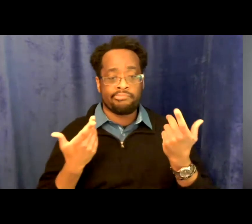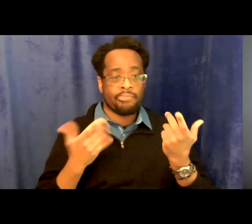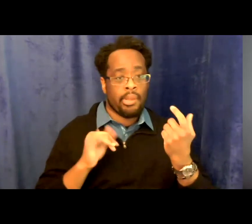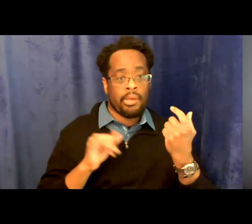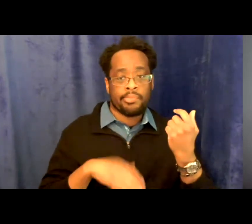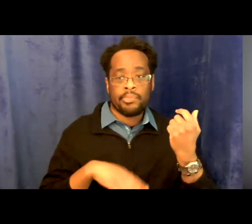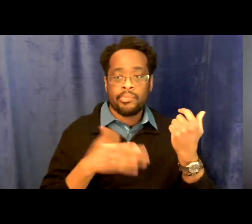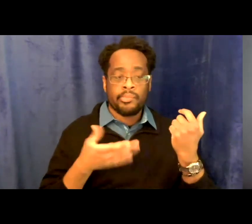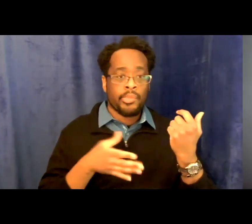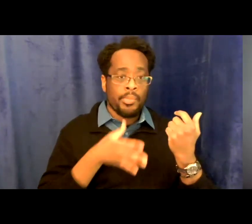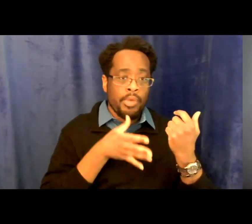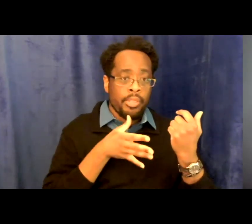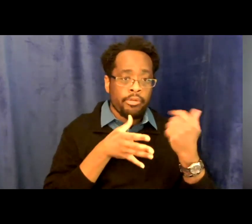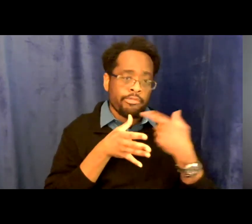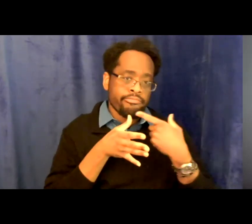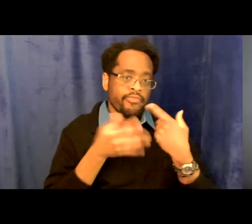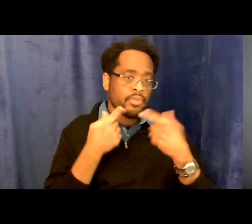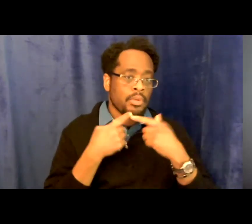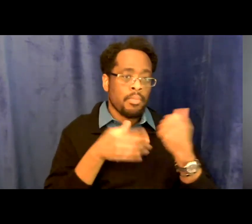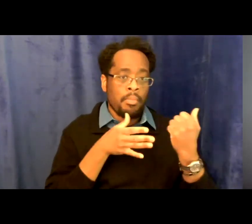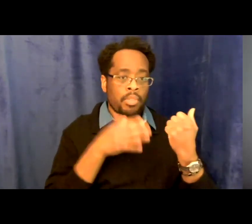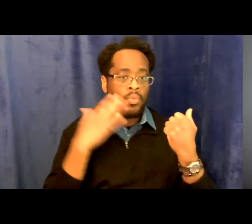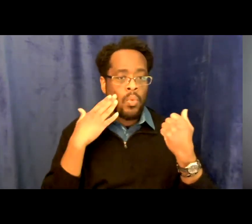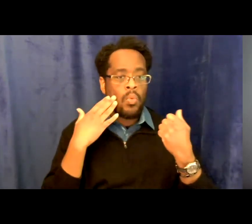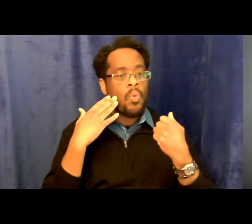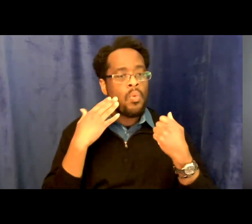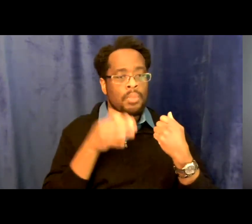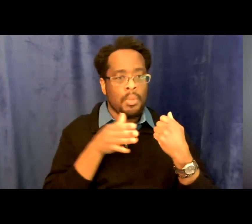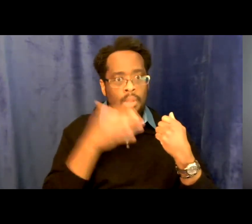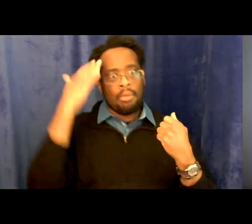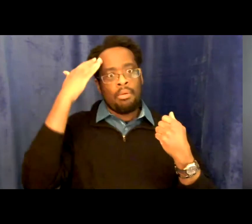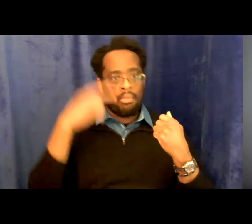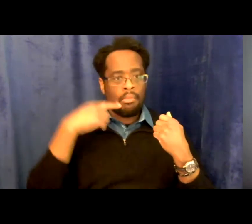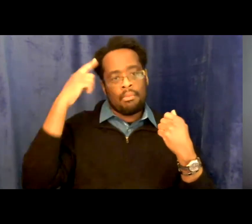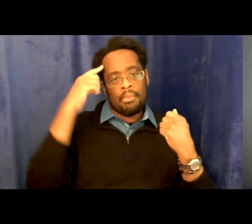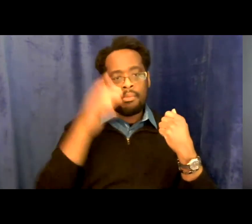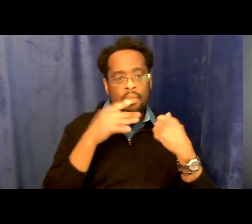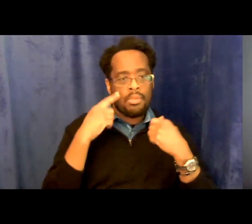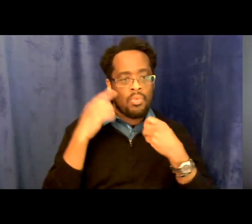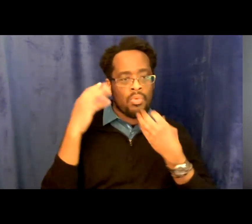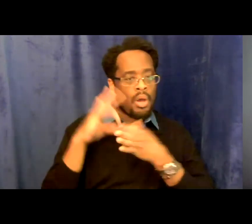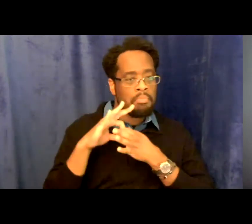they're signed as they are a little bit lower for example mother mother and then mother